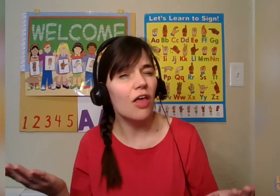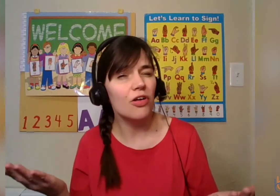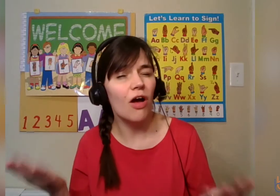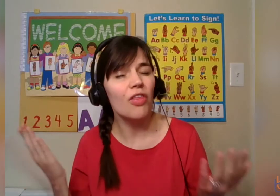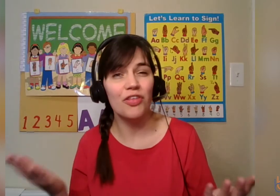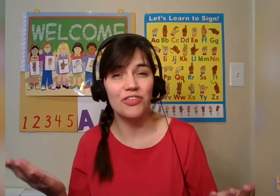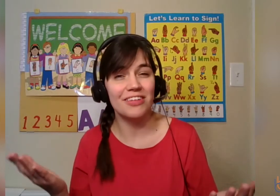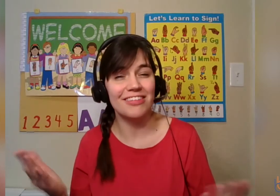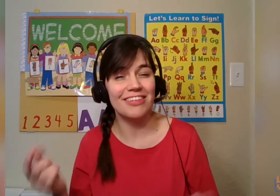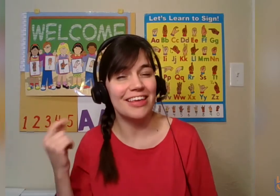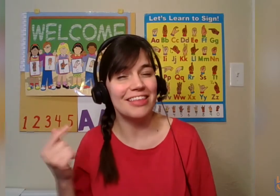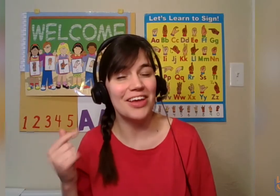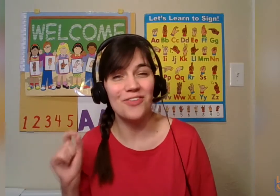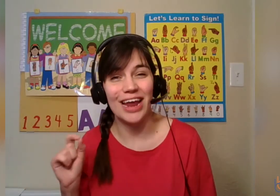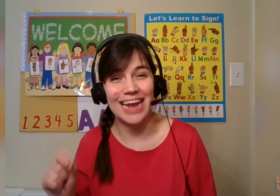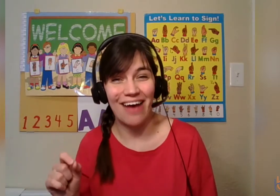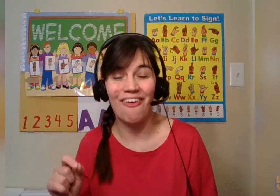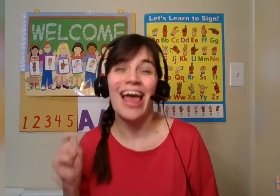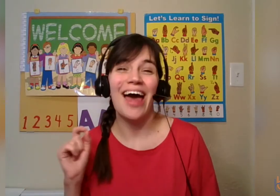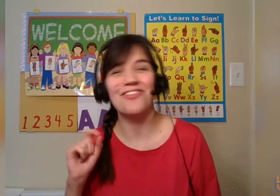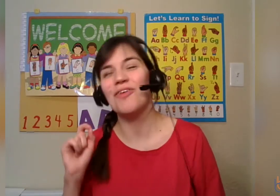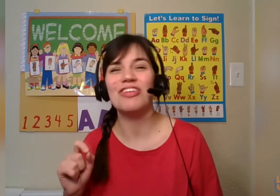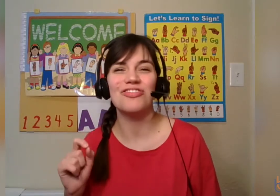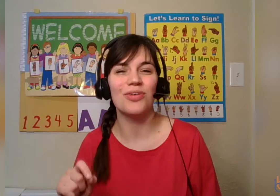other, all the other sentences I can think of right now have the question